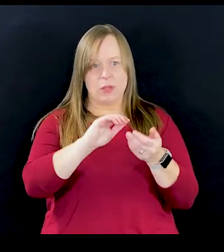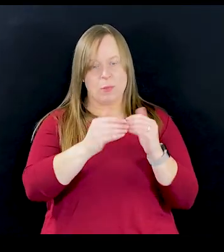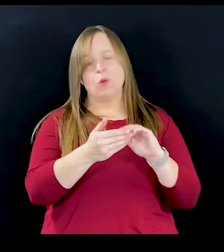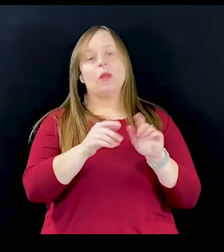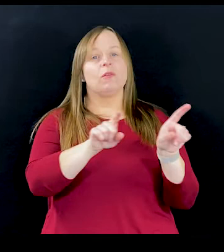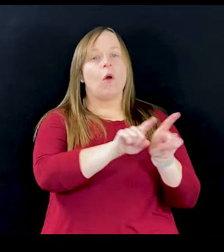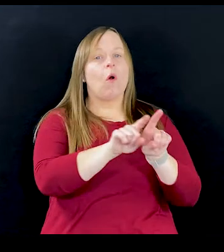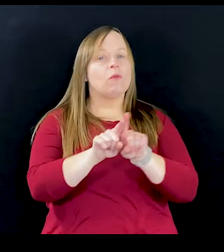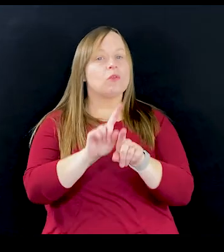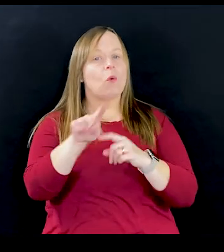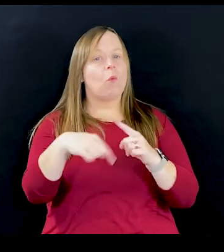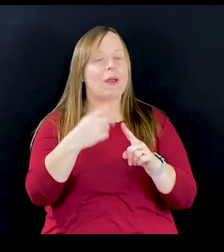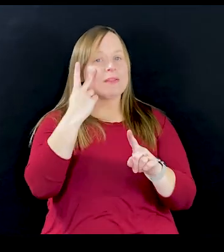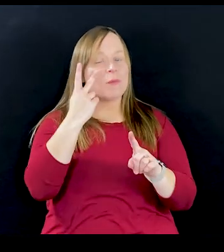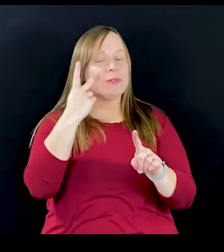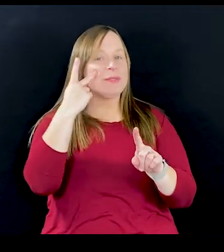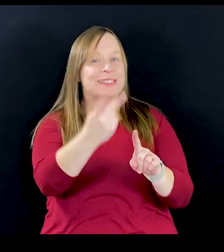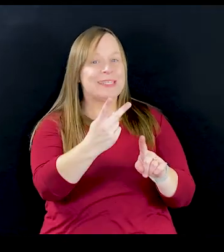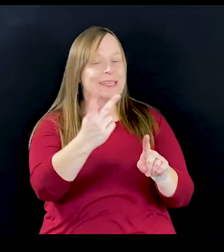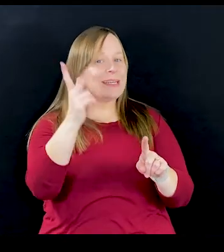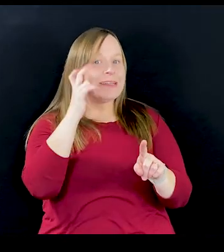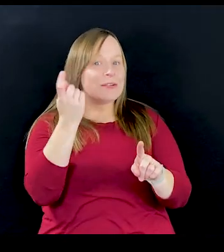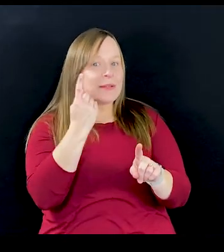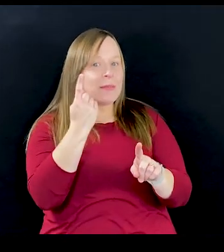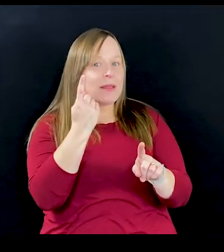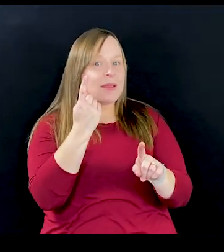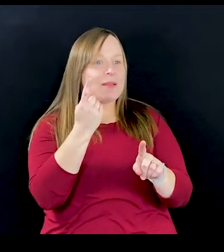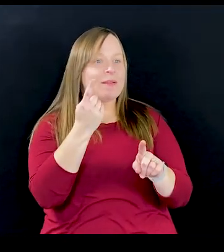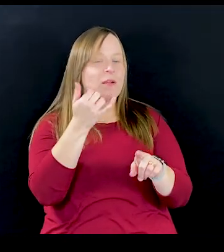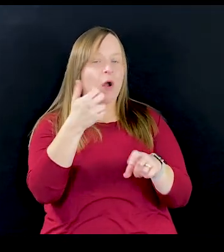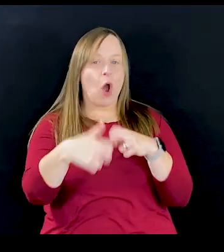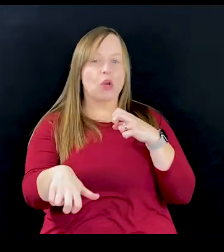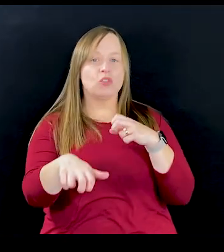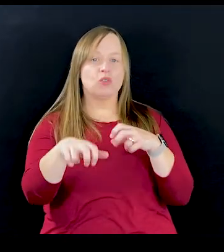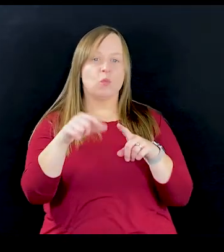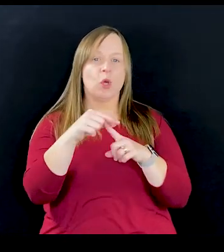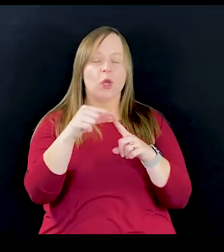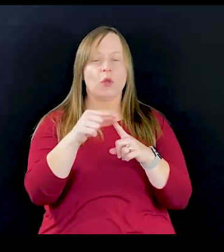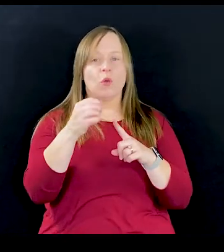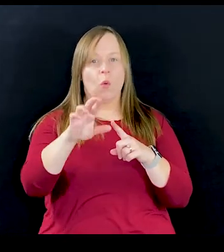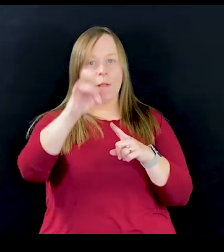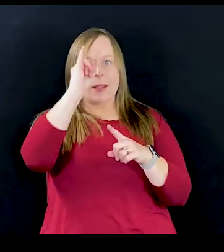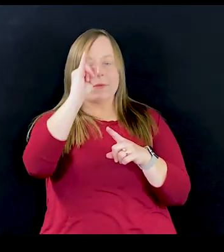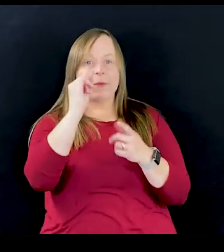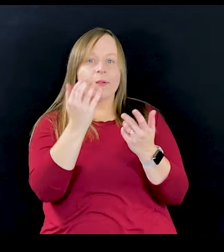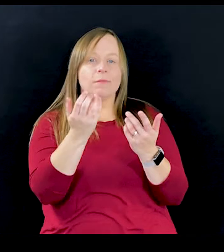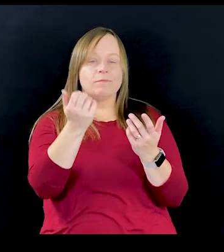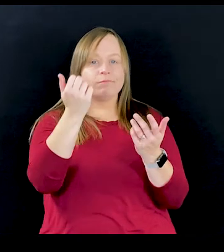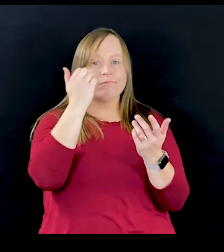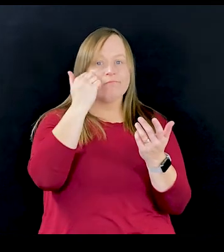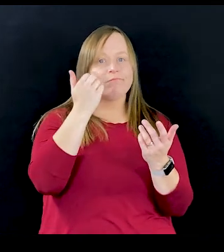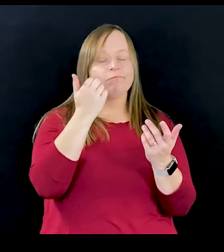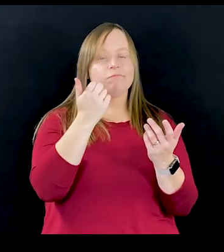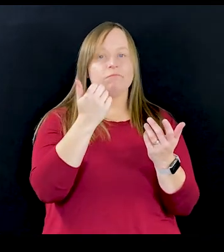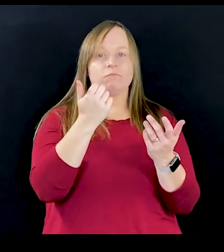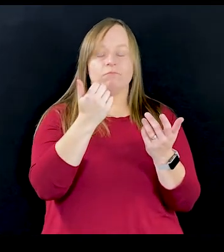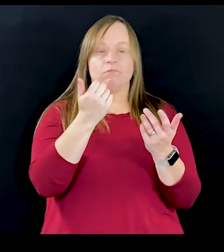It is also that when somebody does use harsh words or ignorant words to actually call them